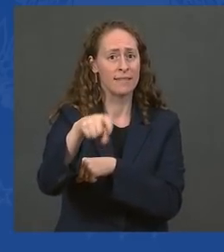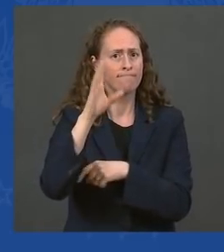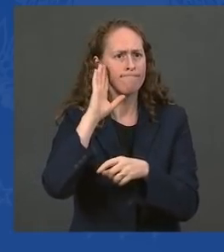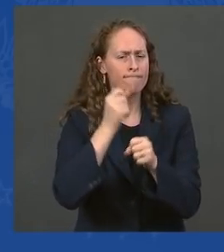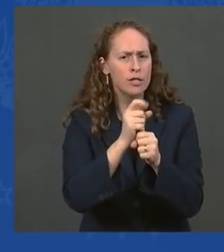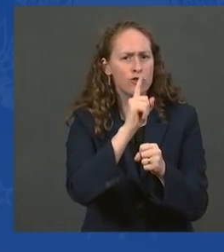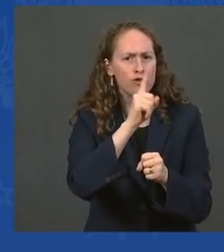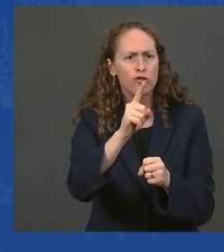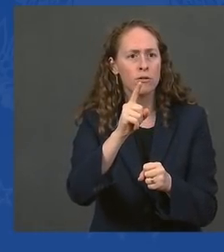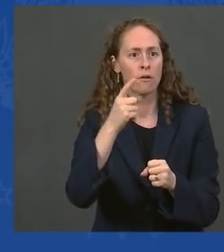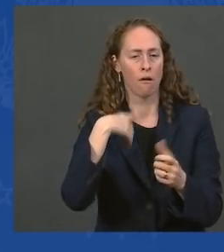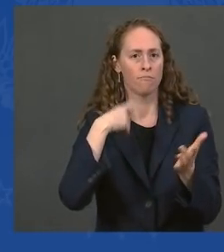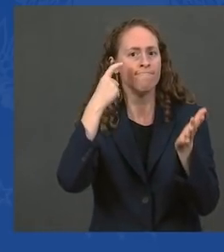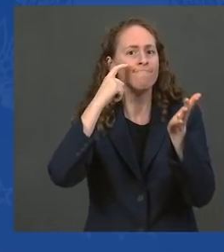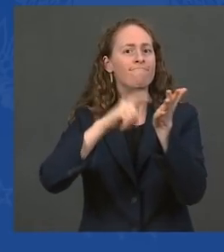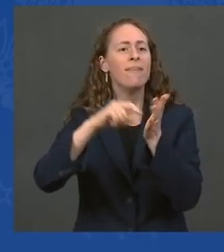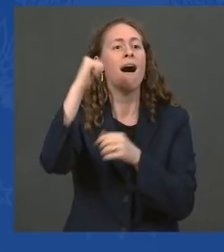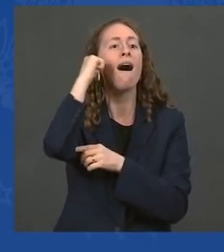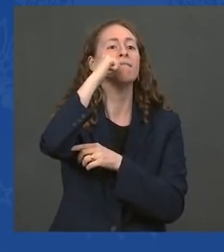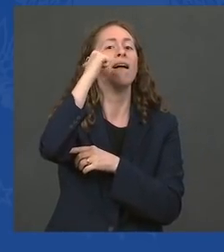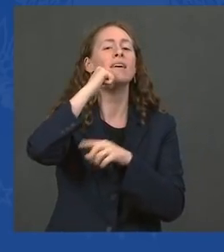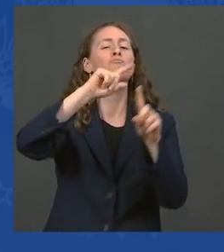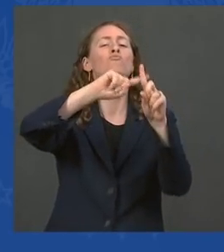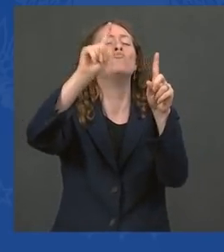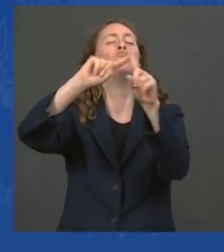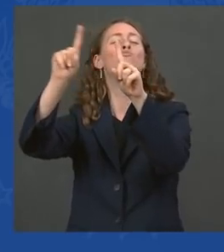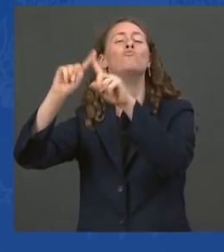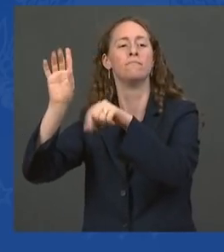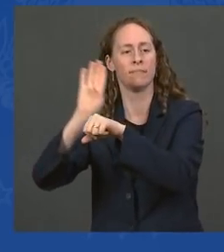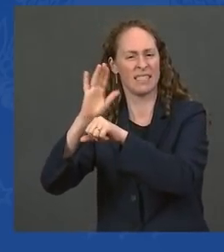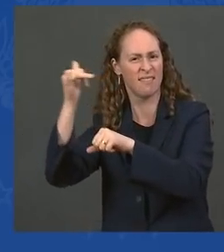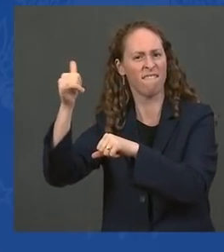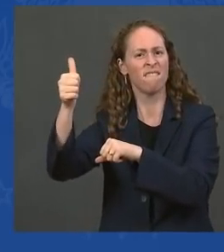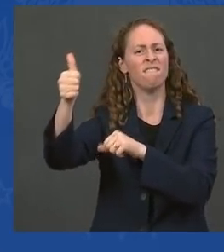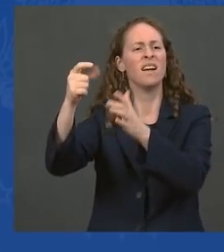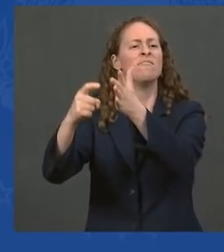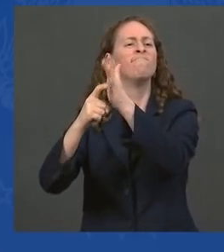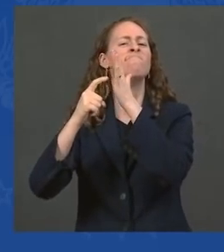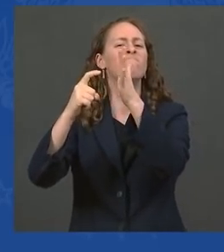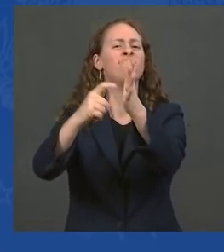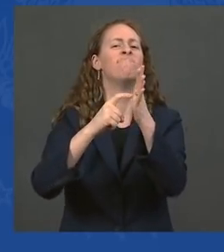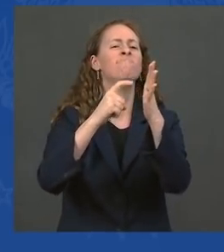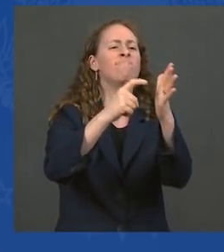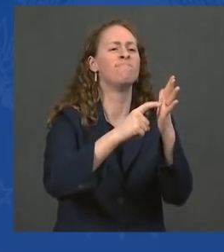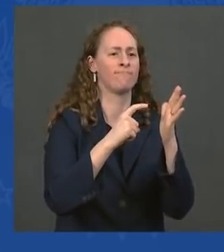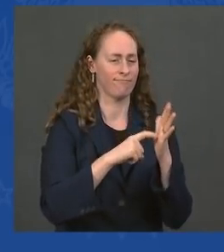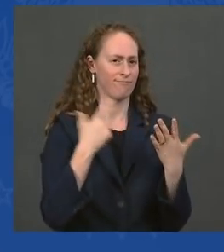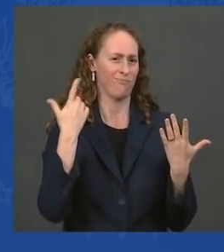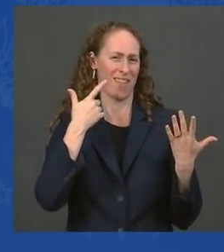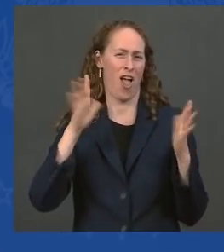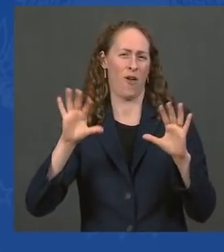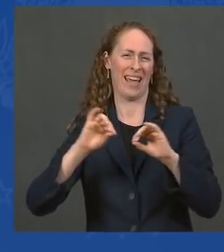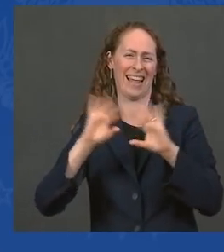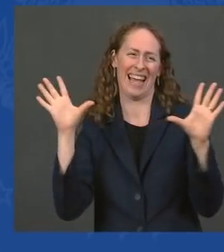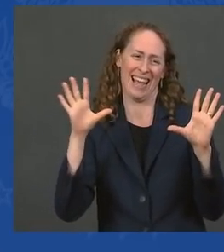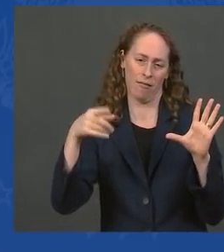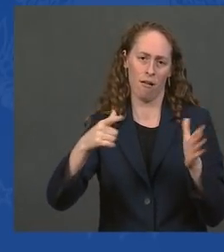implementing vaccination requirements, and the mounting data that shows they work. Businesses and organizations